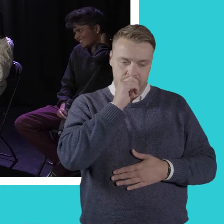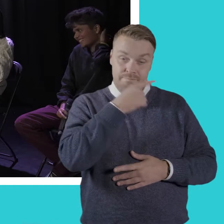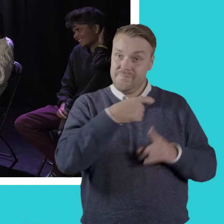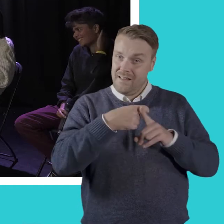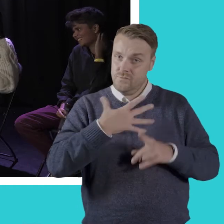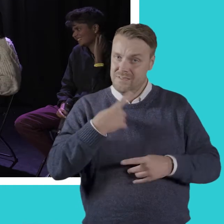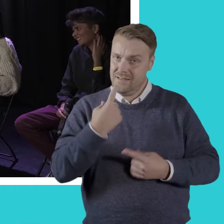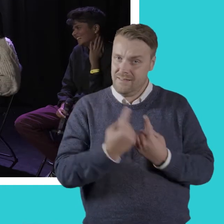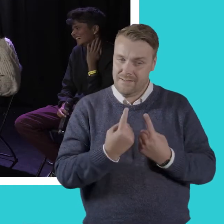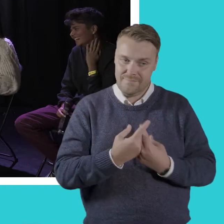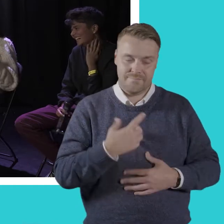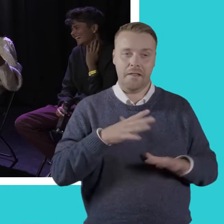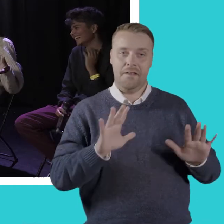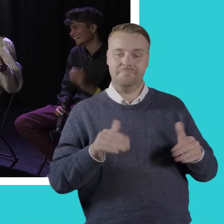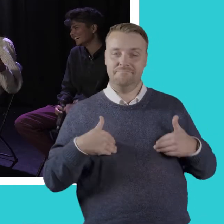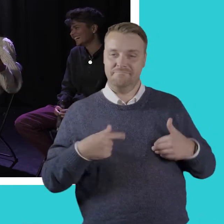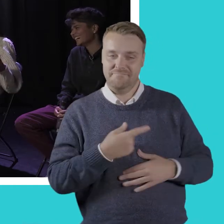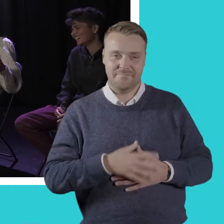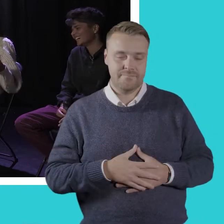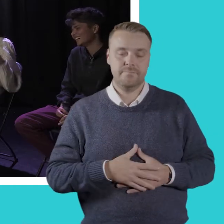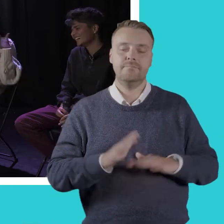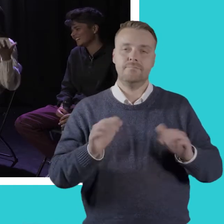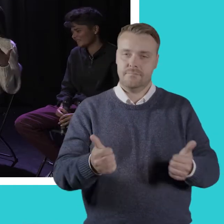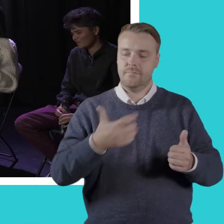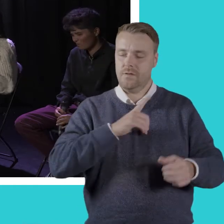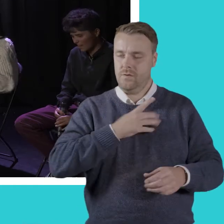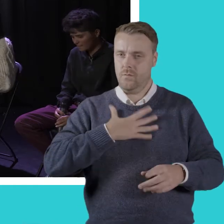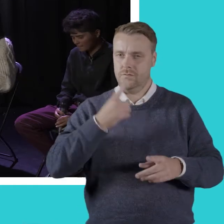I'll jump in the next one Okay all right because I wanted to talk a bit about the communities that we have found